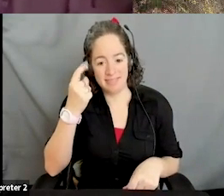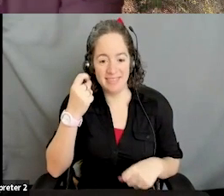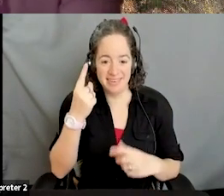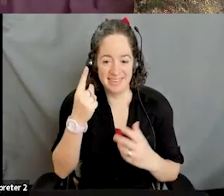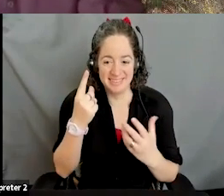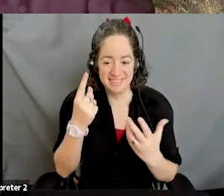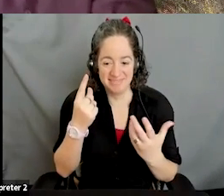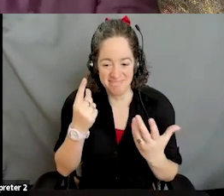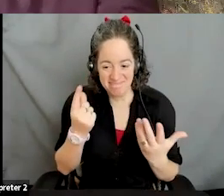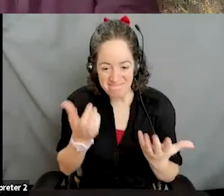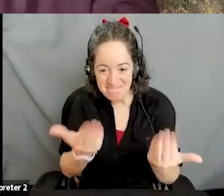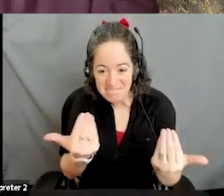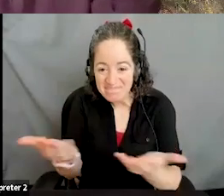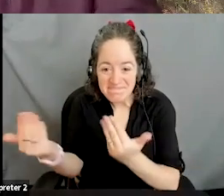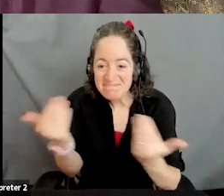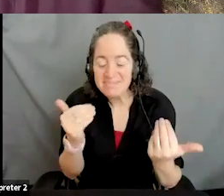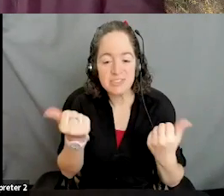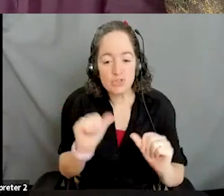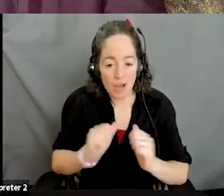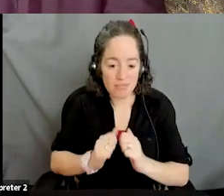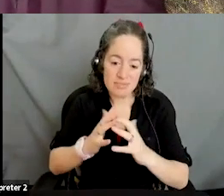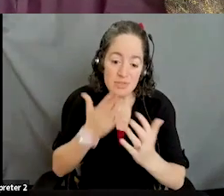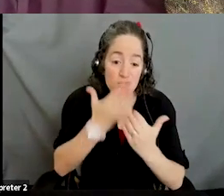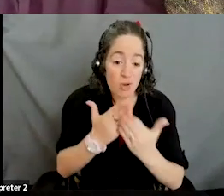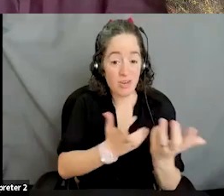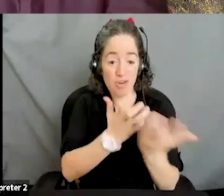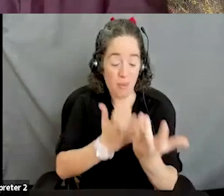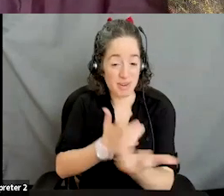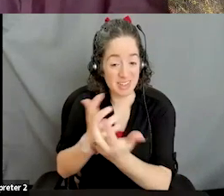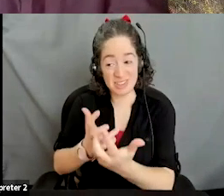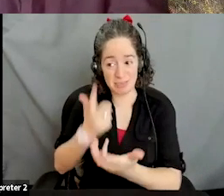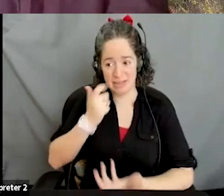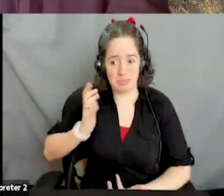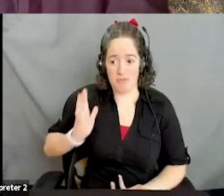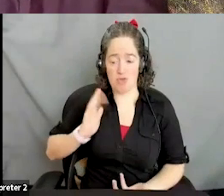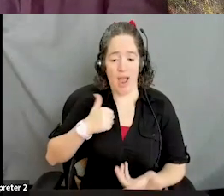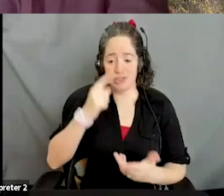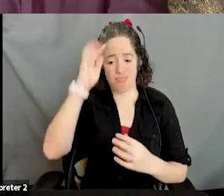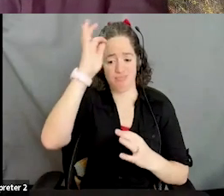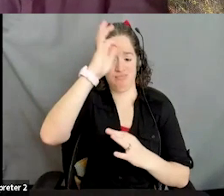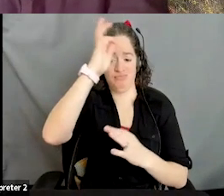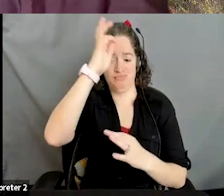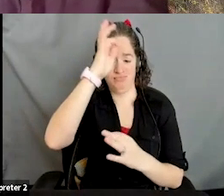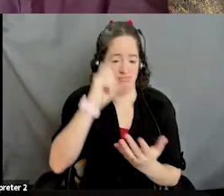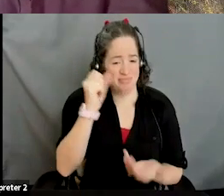That's something I've been passionate about for a long time. I just never made the connection. Now that the connection has been made, man,